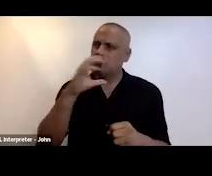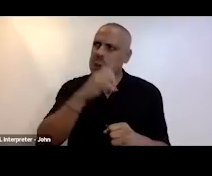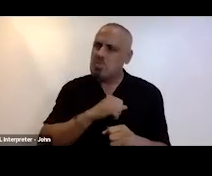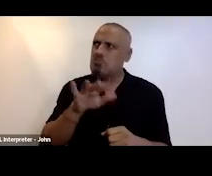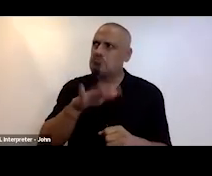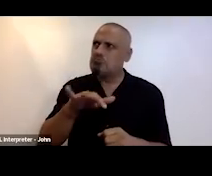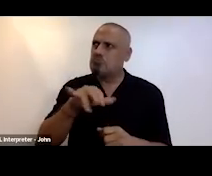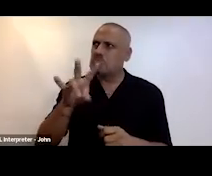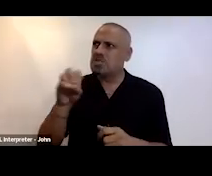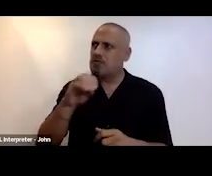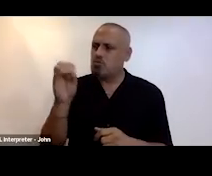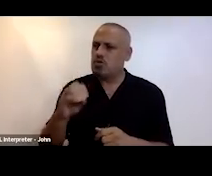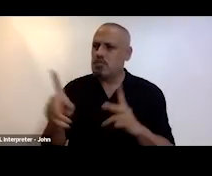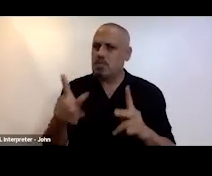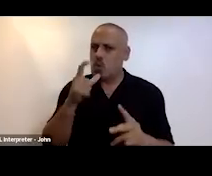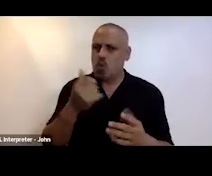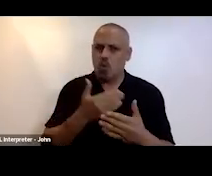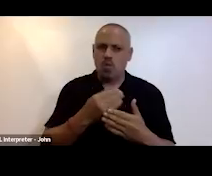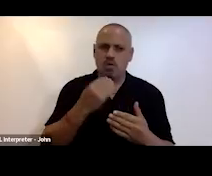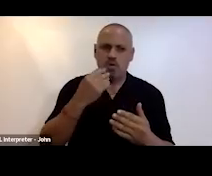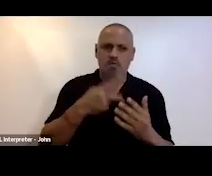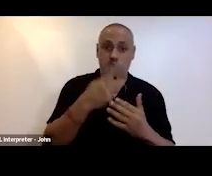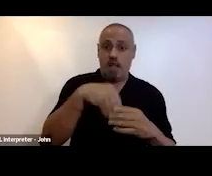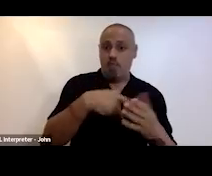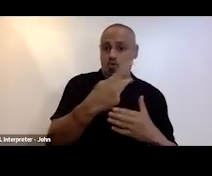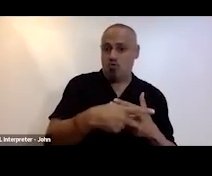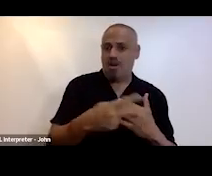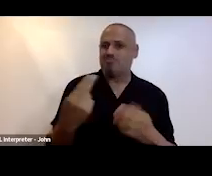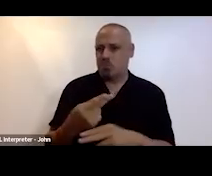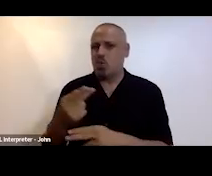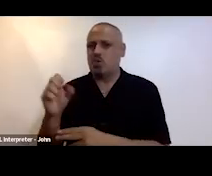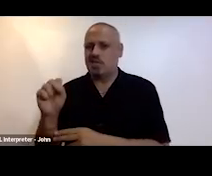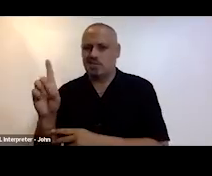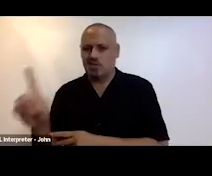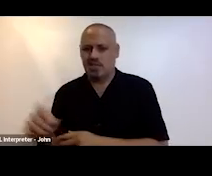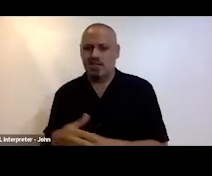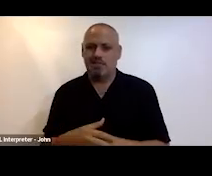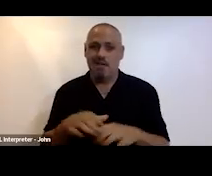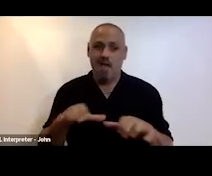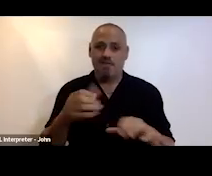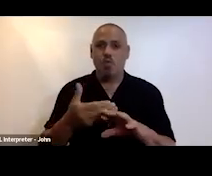about 70% of folks in our housing programs use substances actively or have used within the past year.